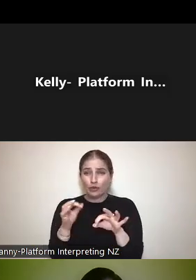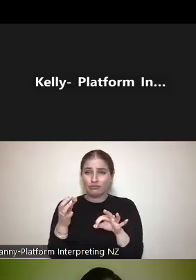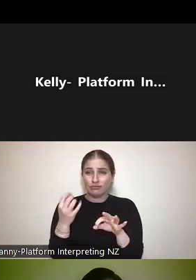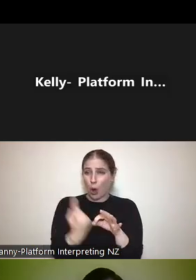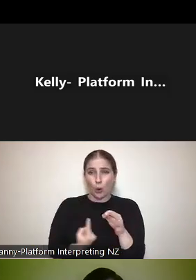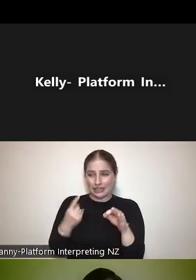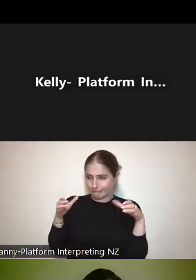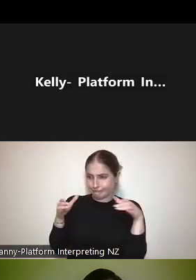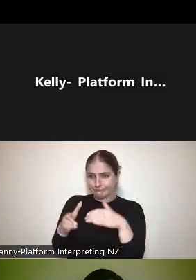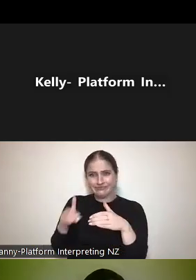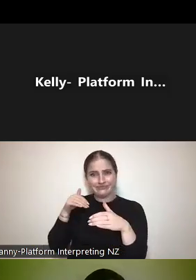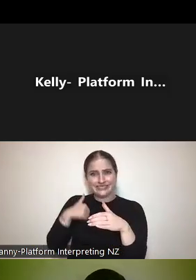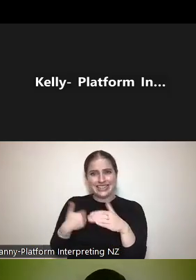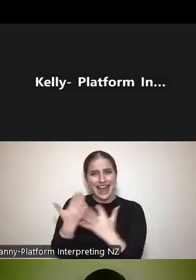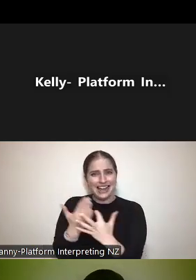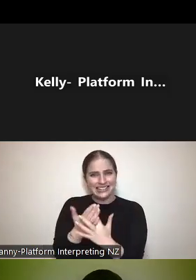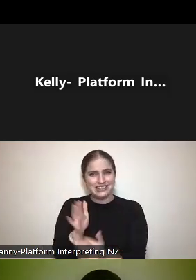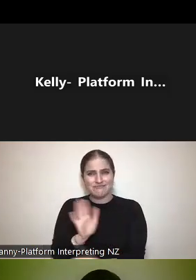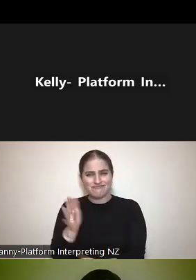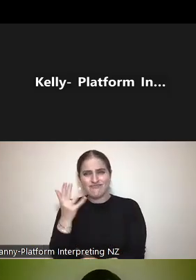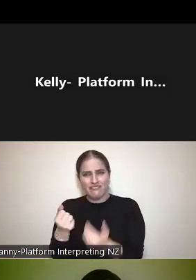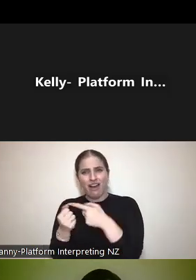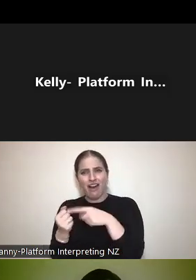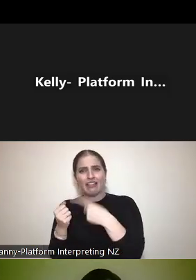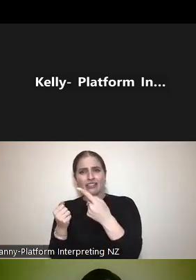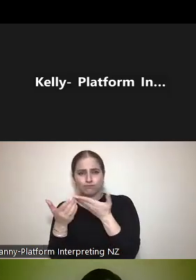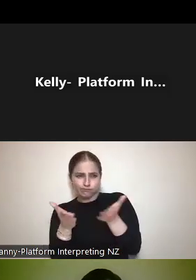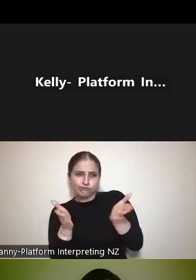And so we can all be on that same page.